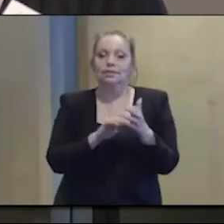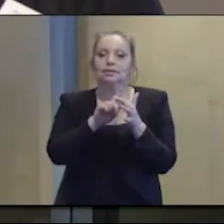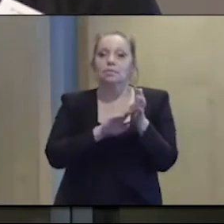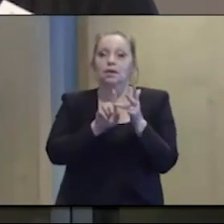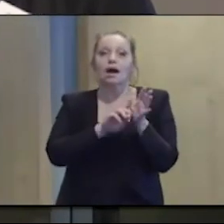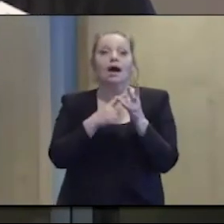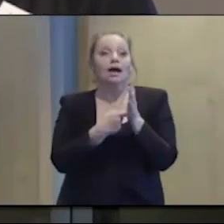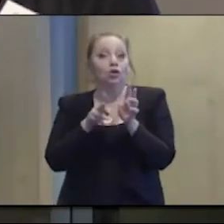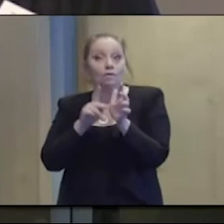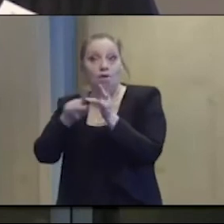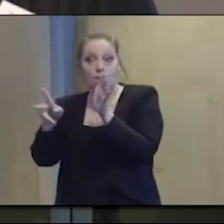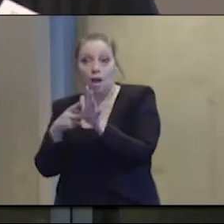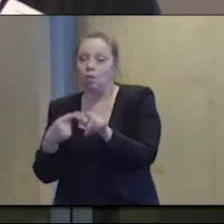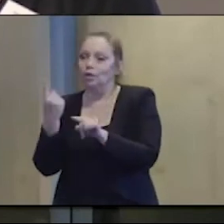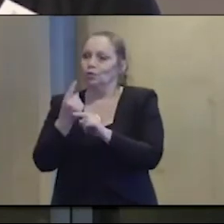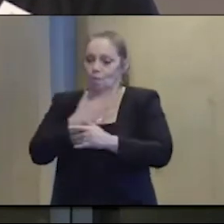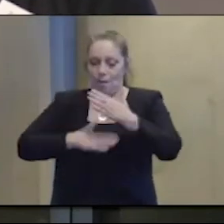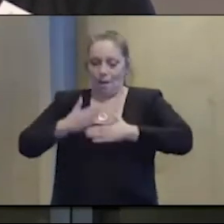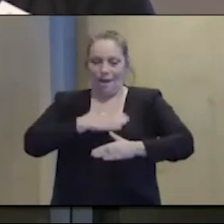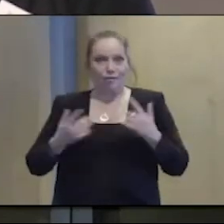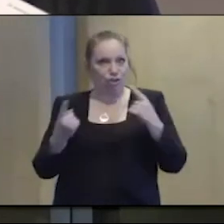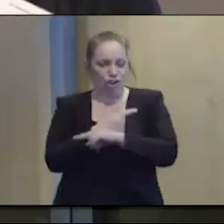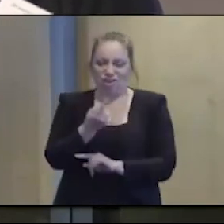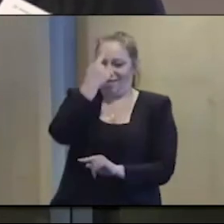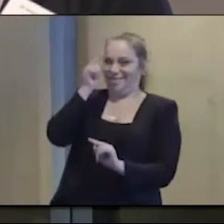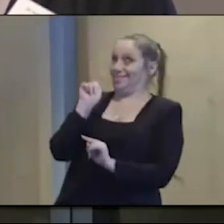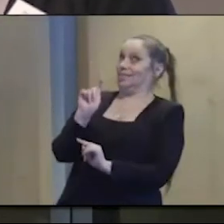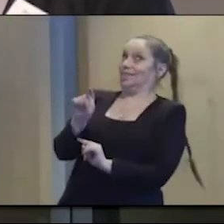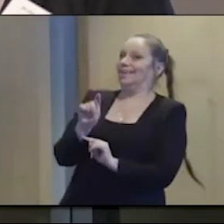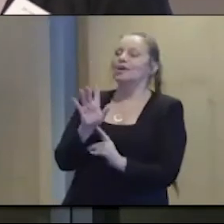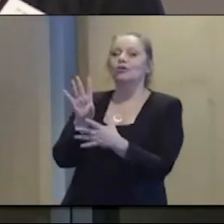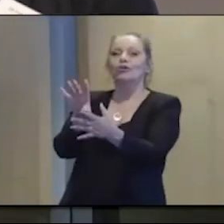where we're actually going to talk about behaviour change. I also think that is also related to these